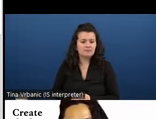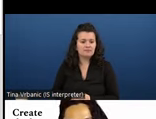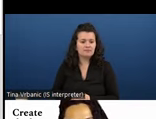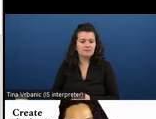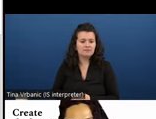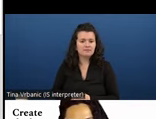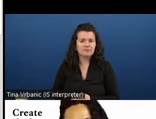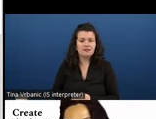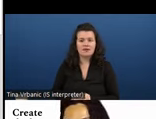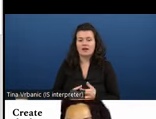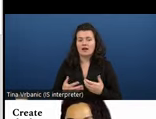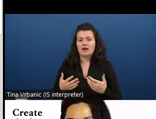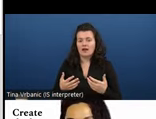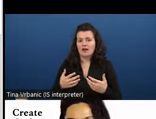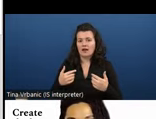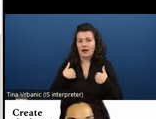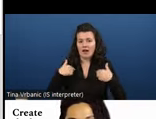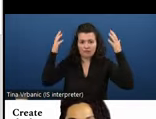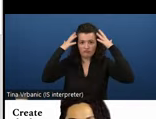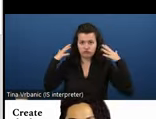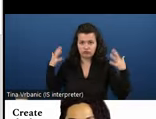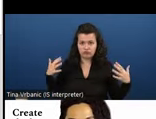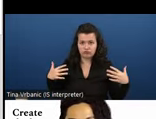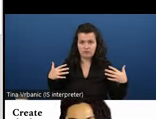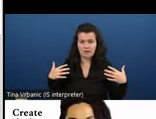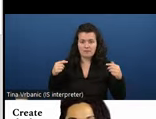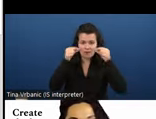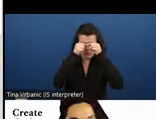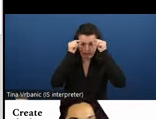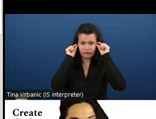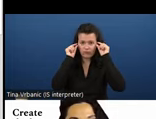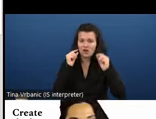curly hair I have thick eyebrows. 15:17:14 I have red lipstick on, and I'm wearing